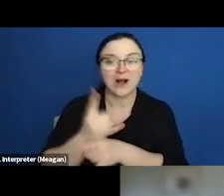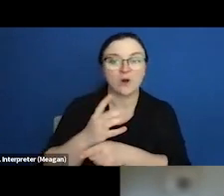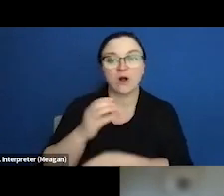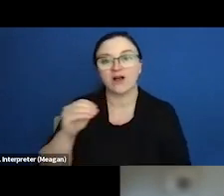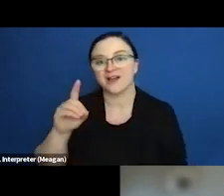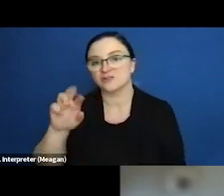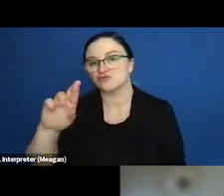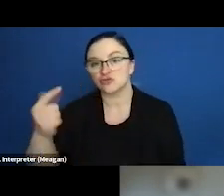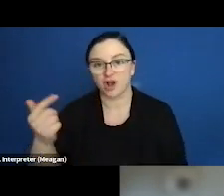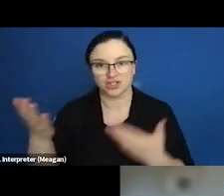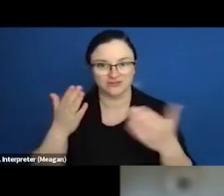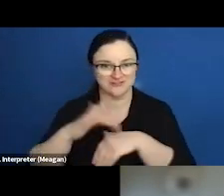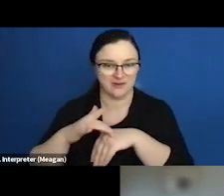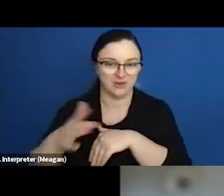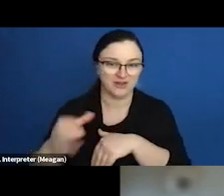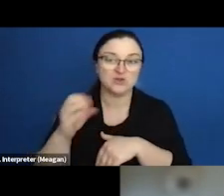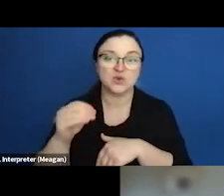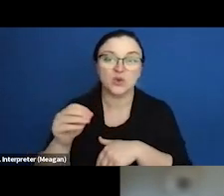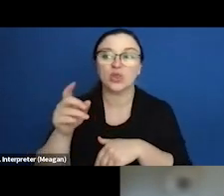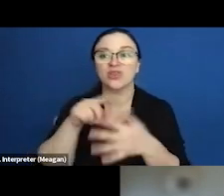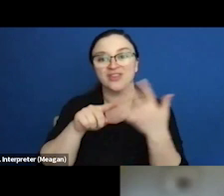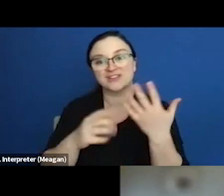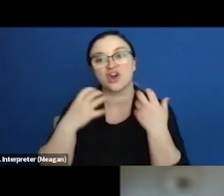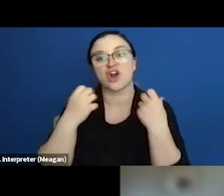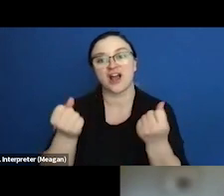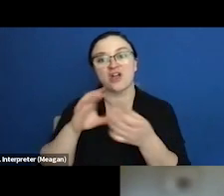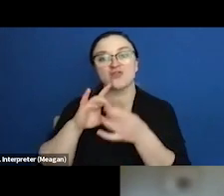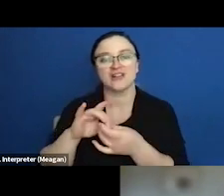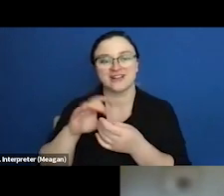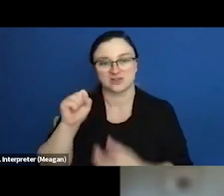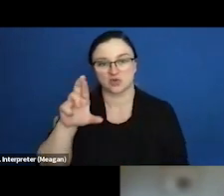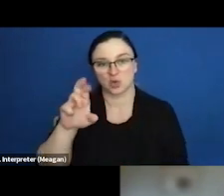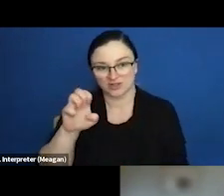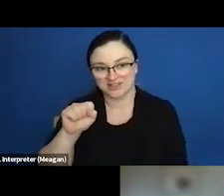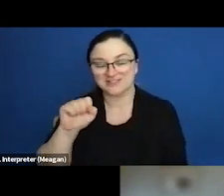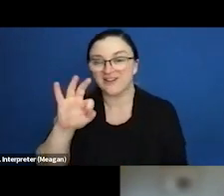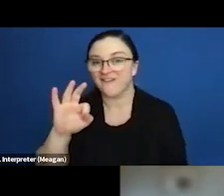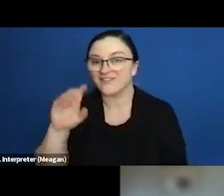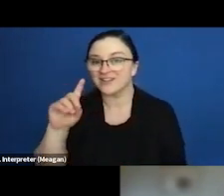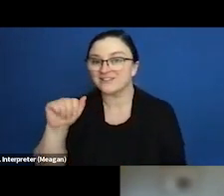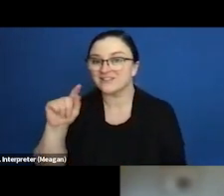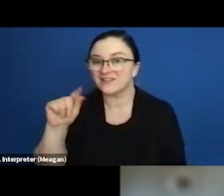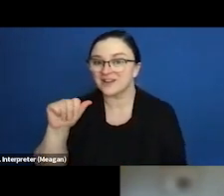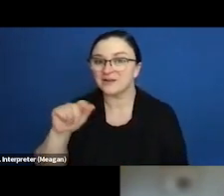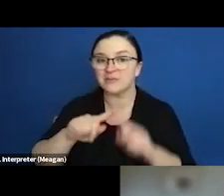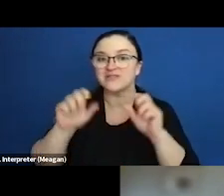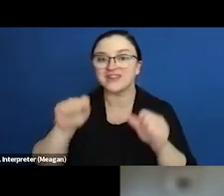So these are health related sources of data, but also that can result in resources.